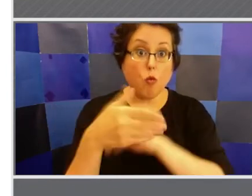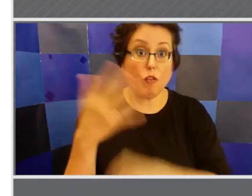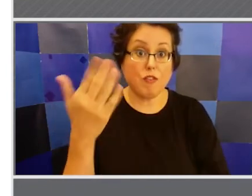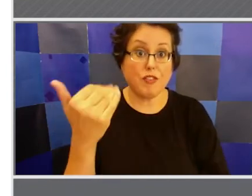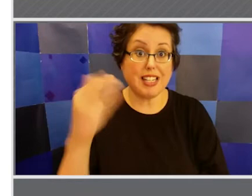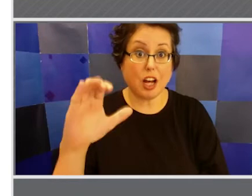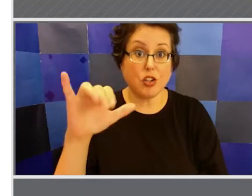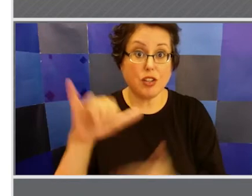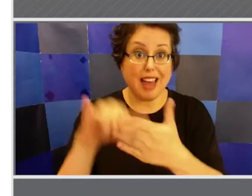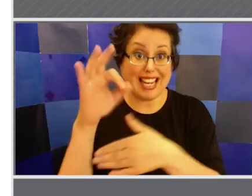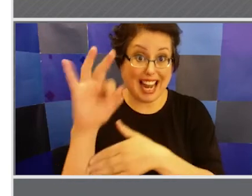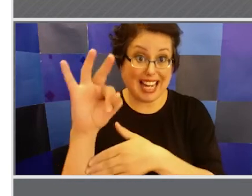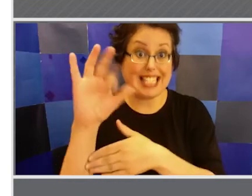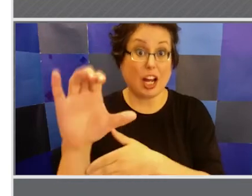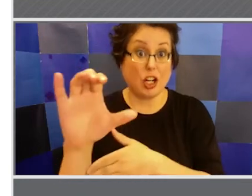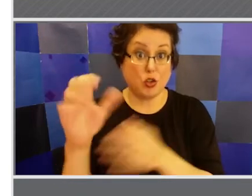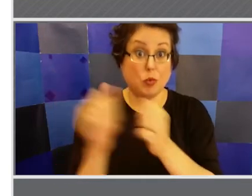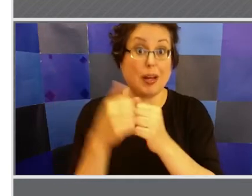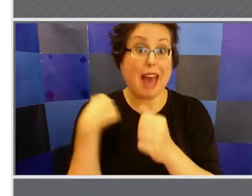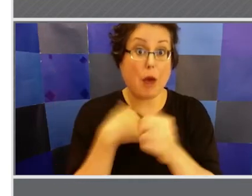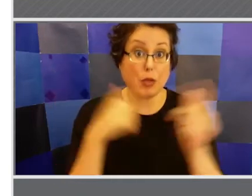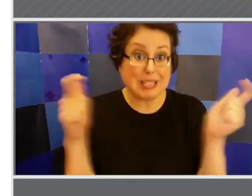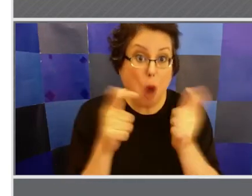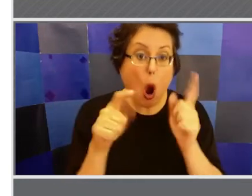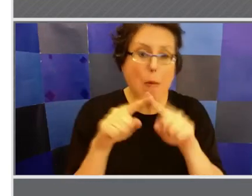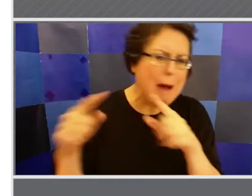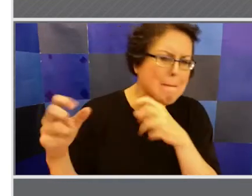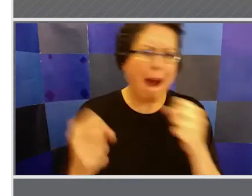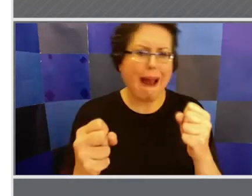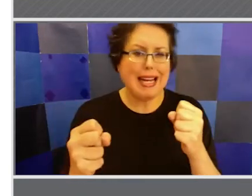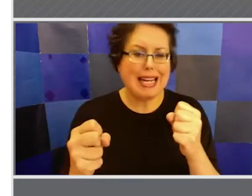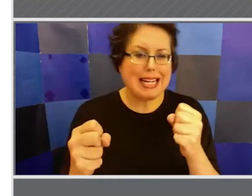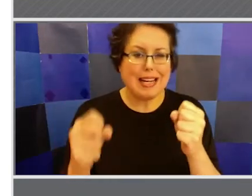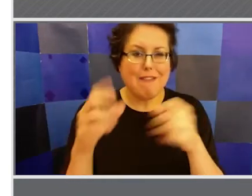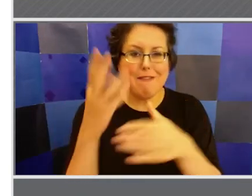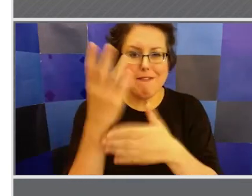1900 structures with our small but mighty, they can property inspectors, and after a